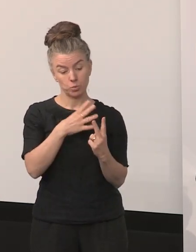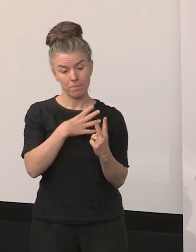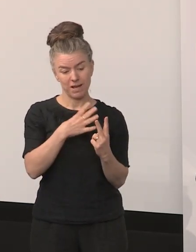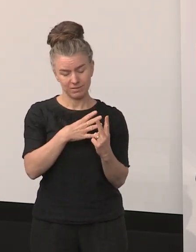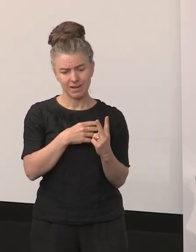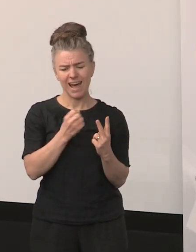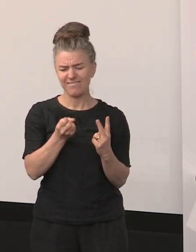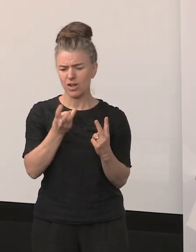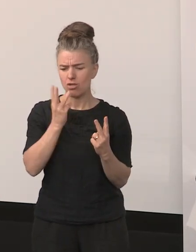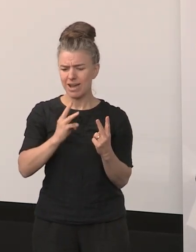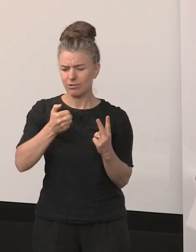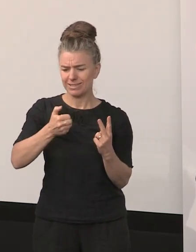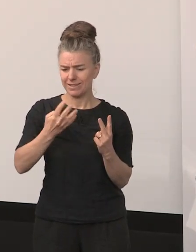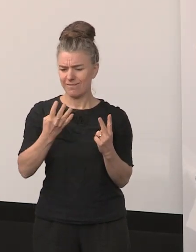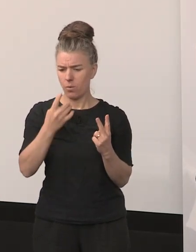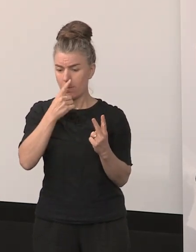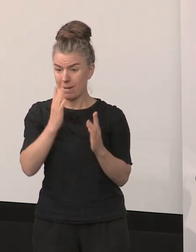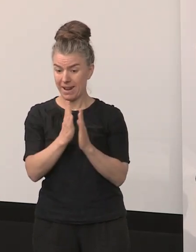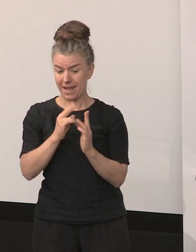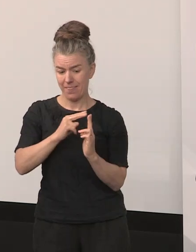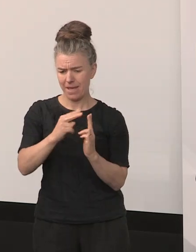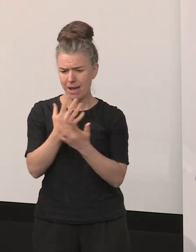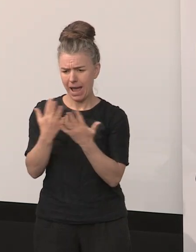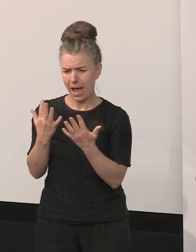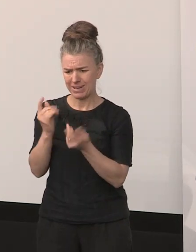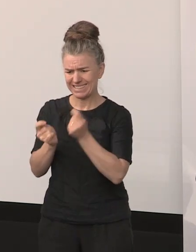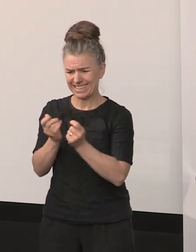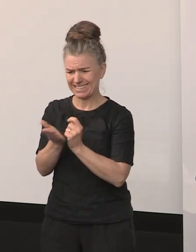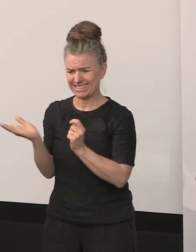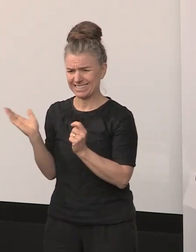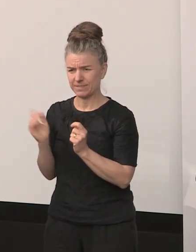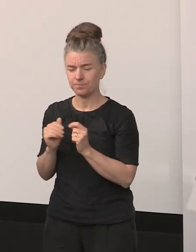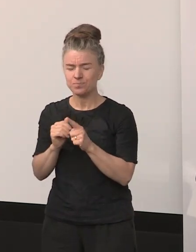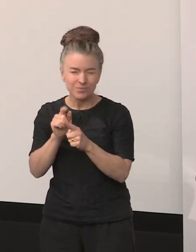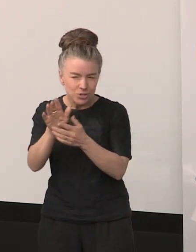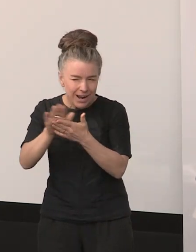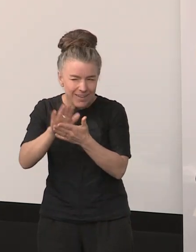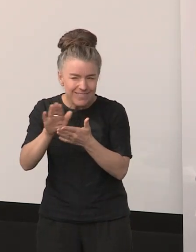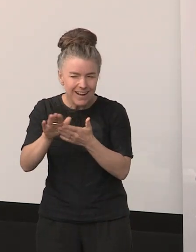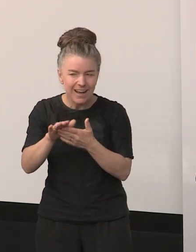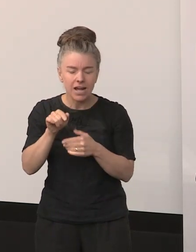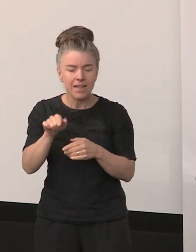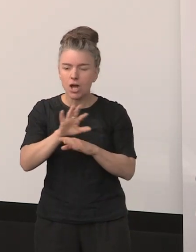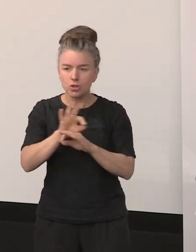I've looked through all the detail of that. I wanted to ensure the risk was being